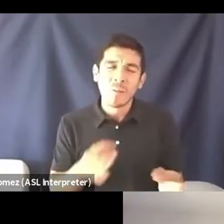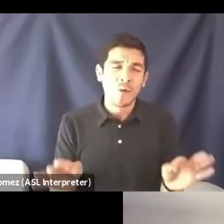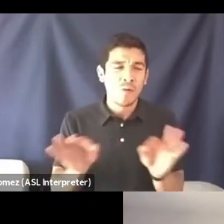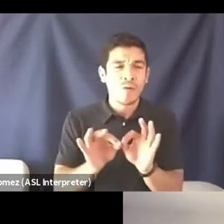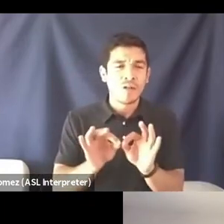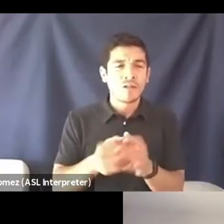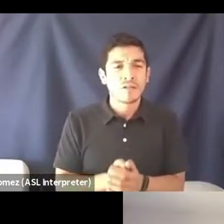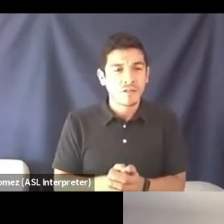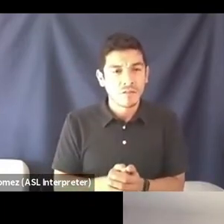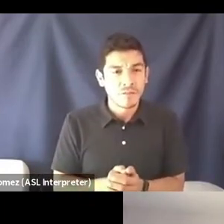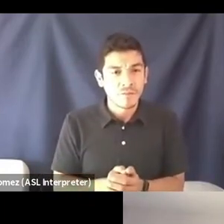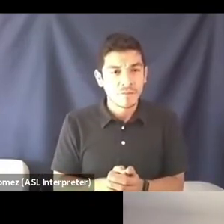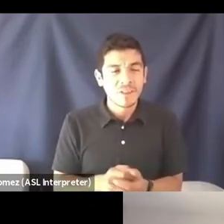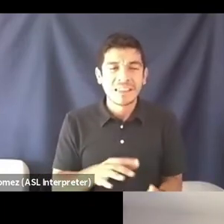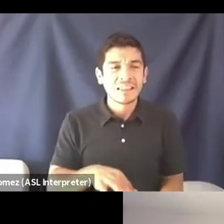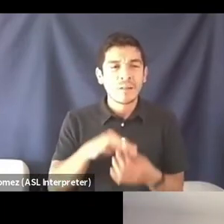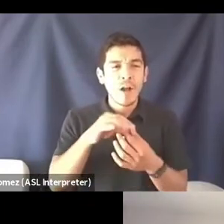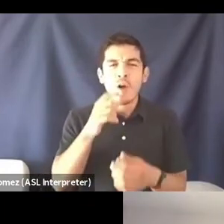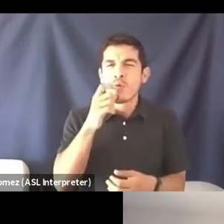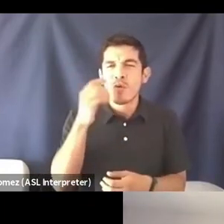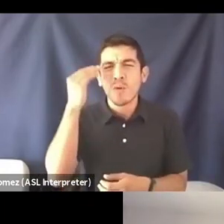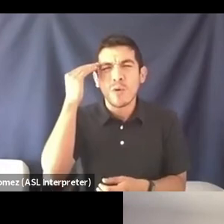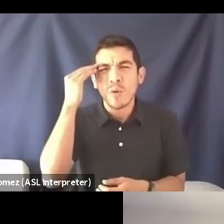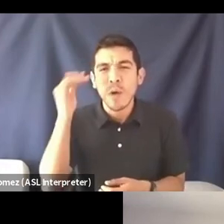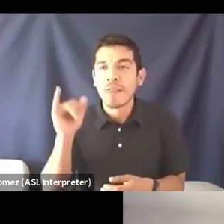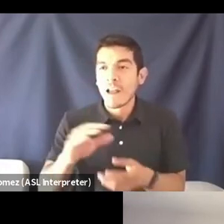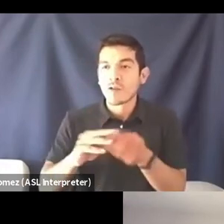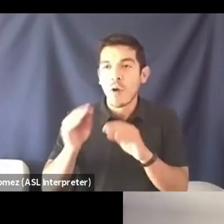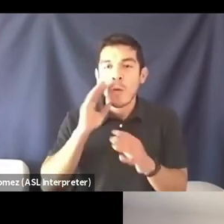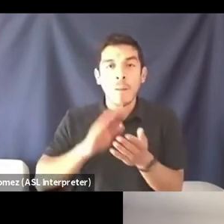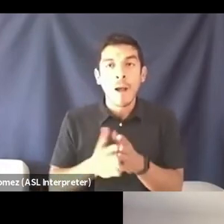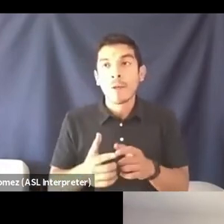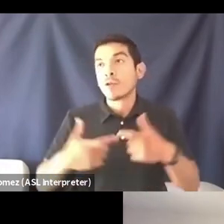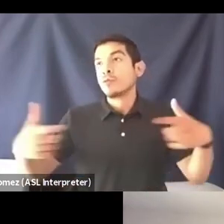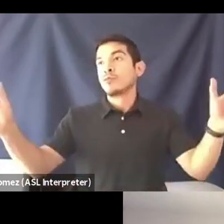Especially, who knew that this story would come up. These last two years